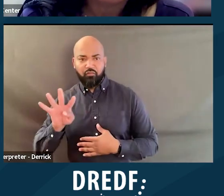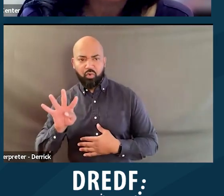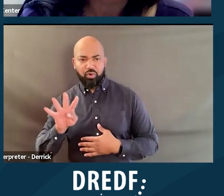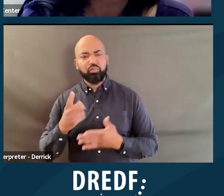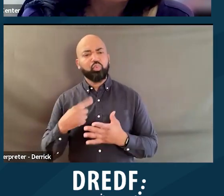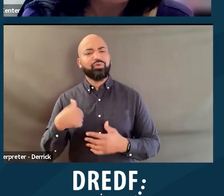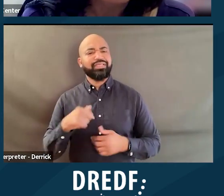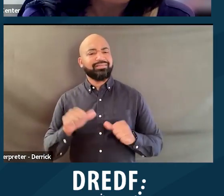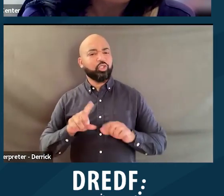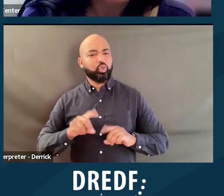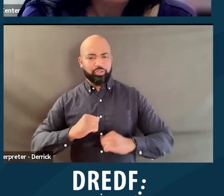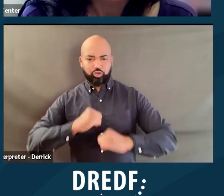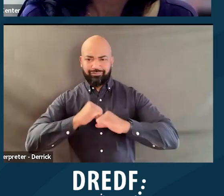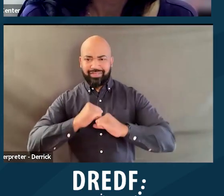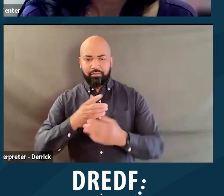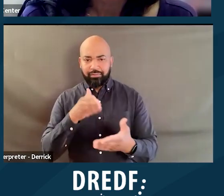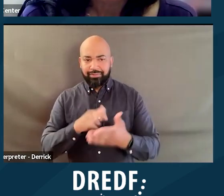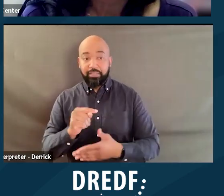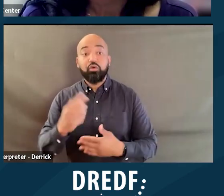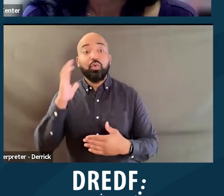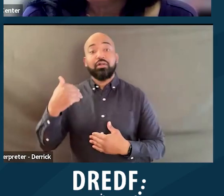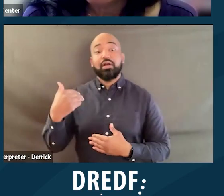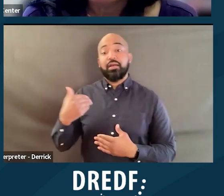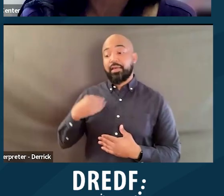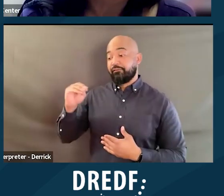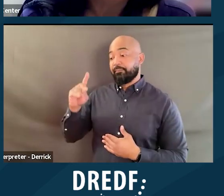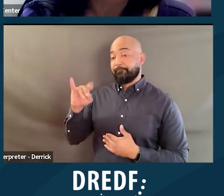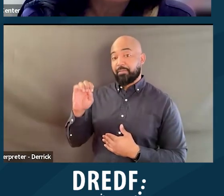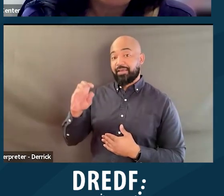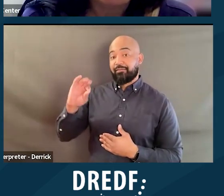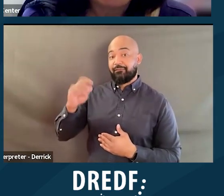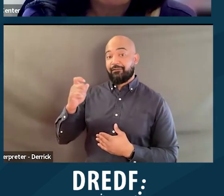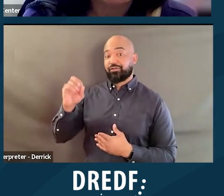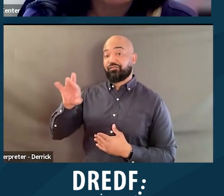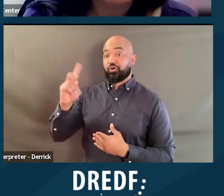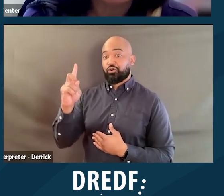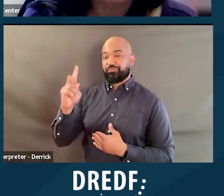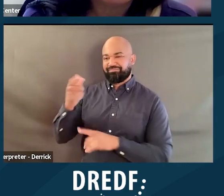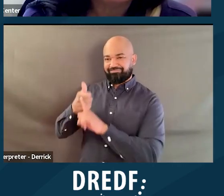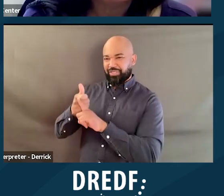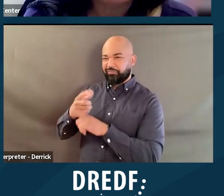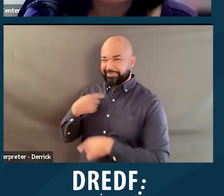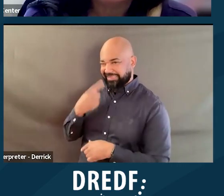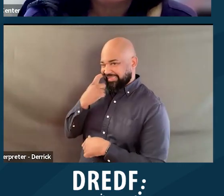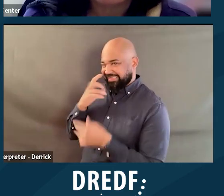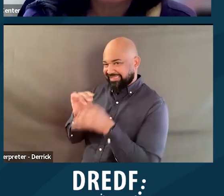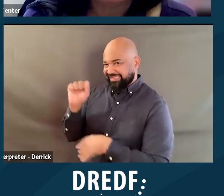to us? What can we do to defend Section 504 and Olmstead? And here, we're going